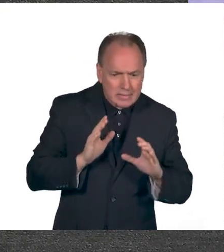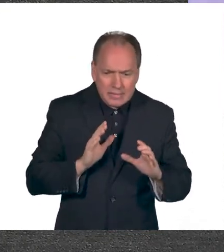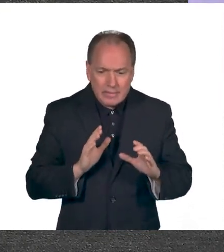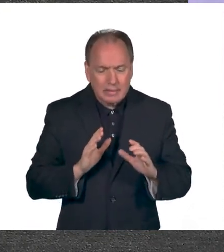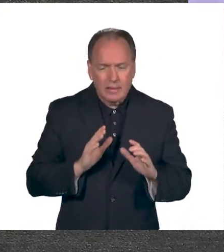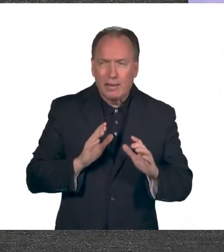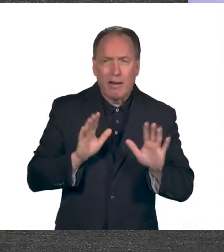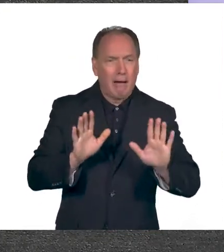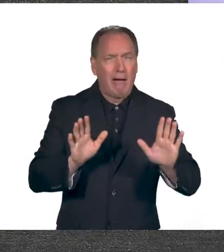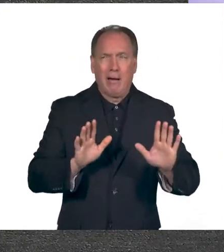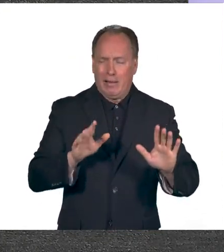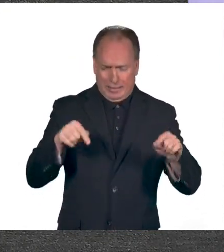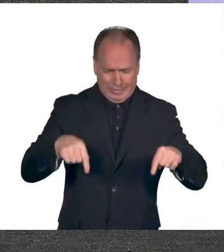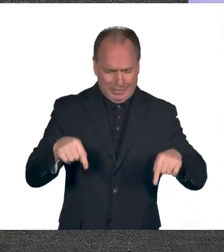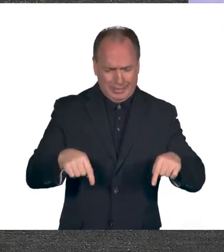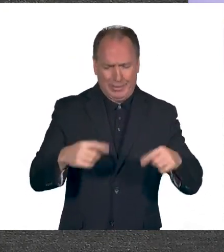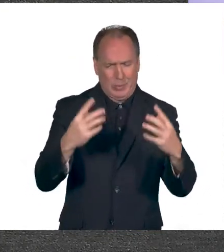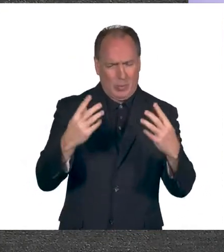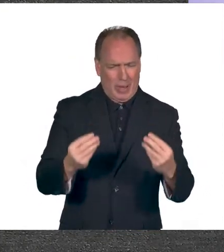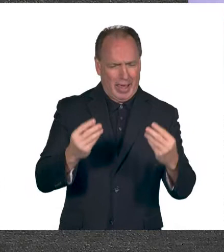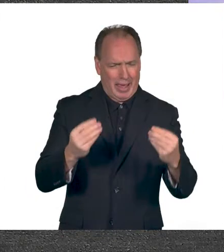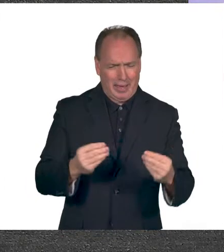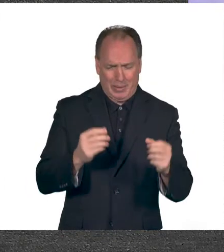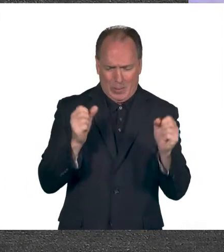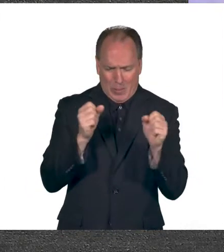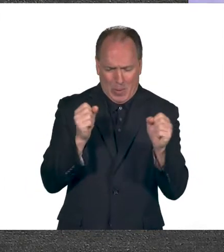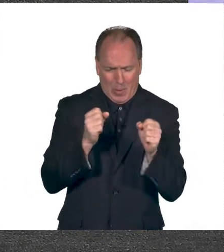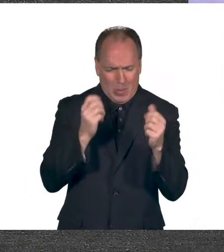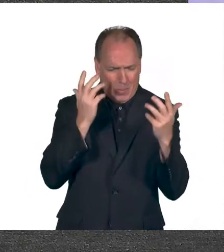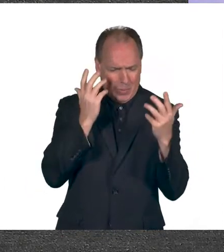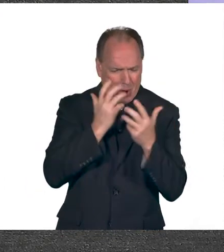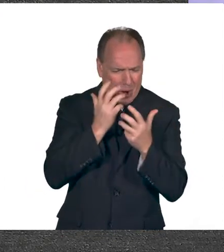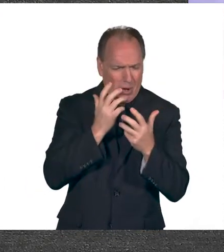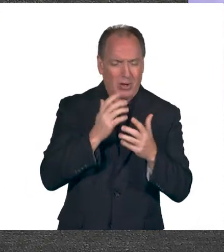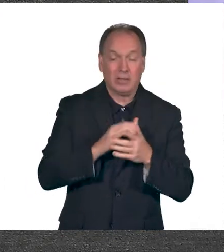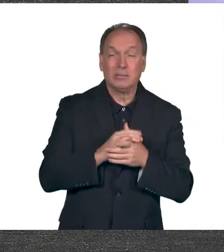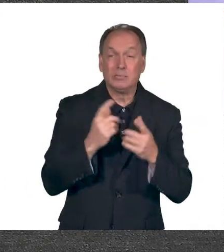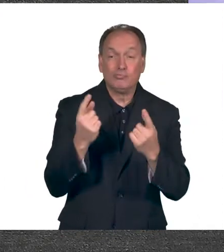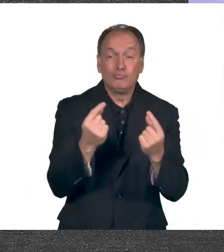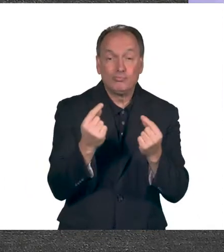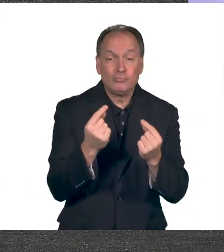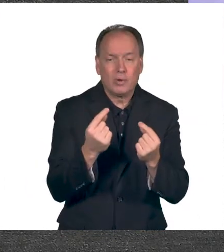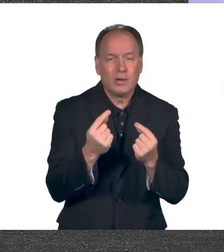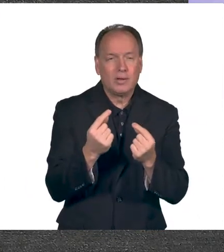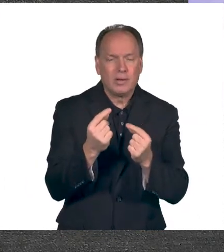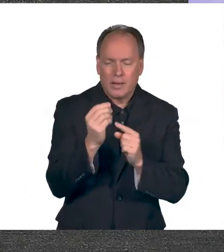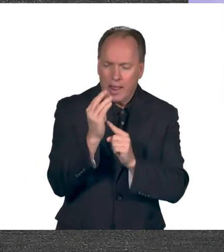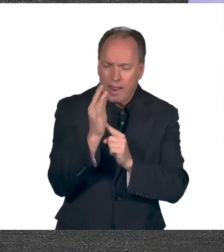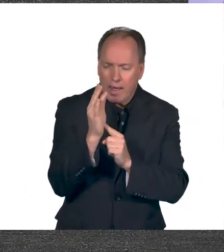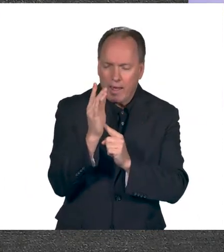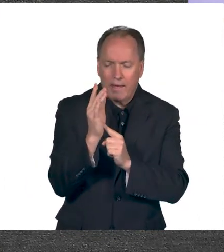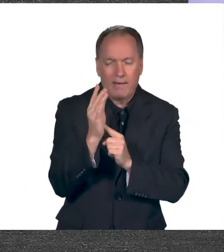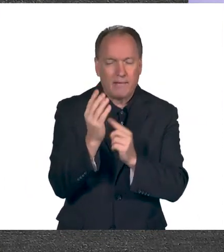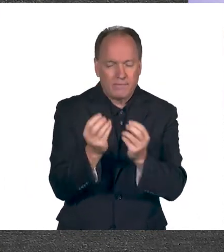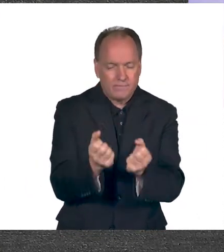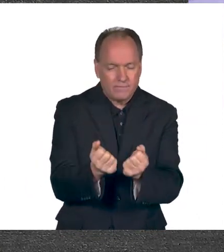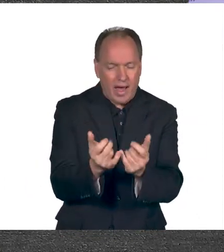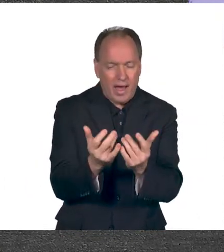"Mouse squeaks 'It's too damp, to dank, too dark.' So he lights a wee little twigs